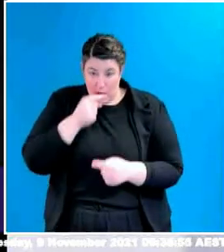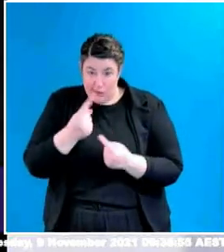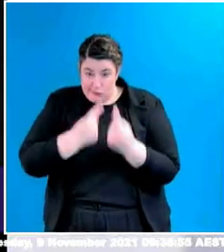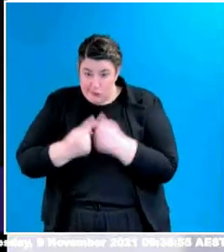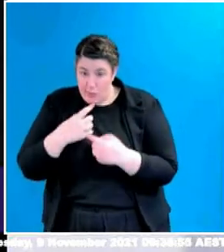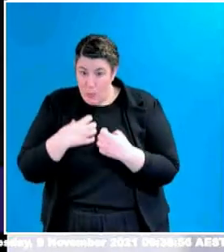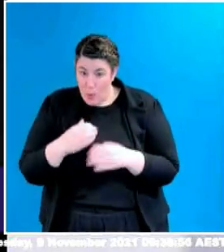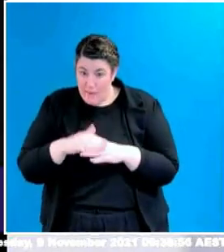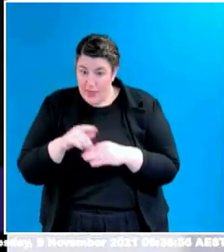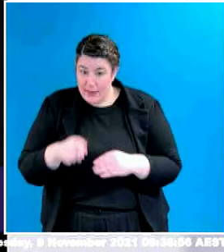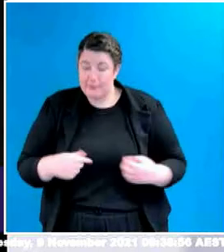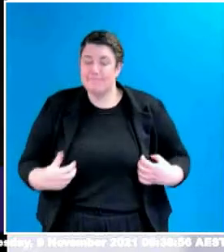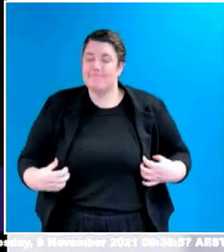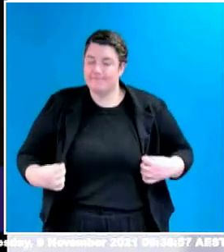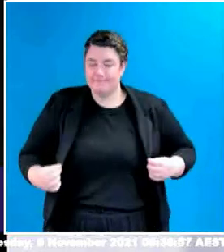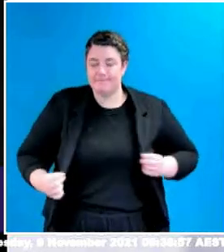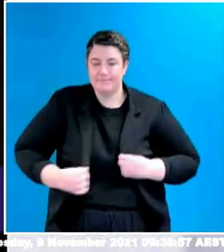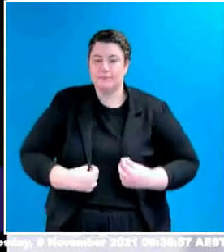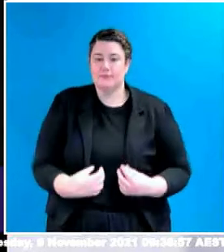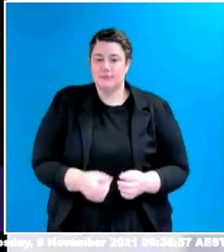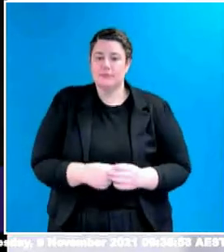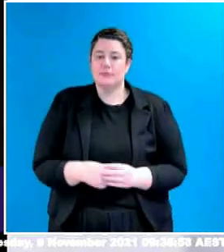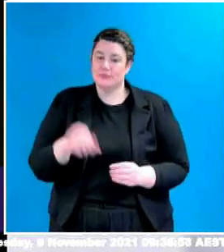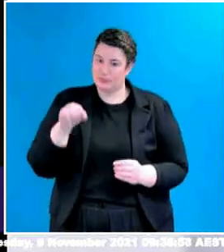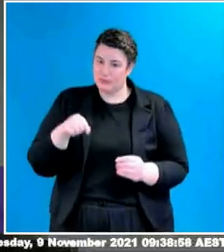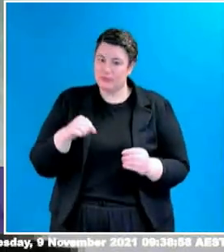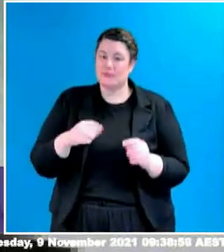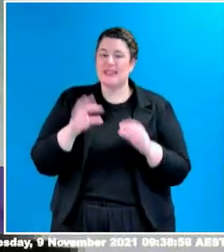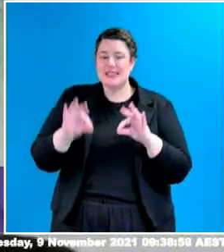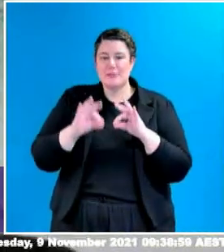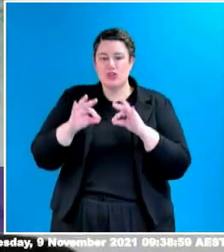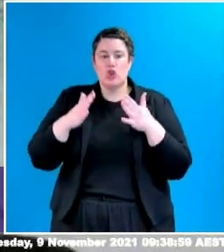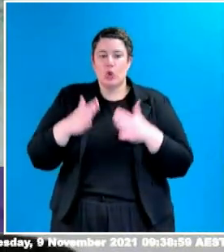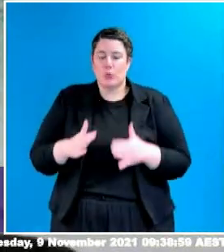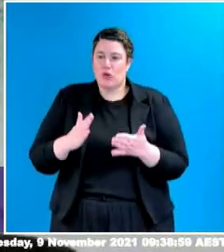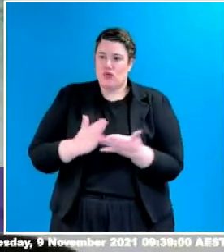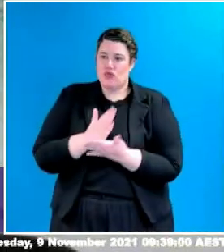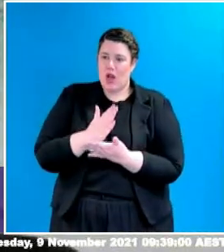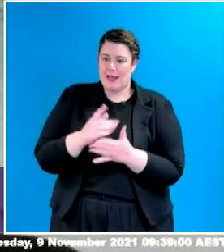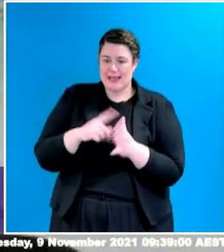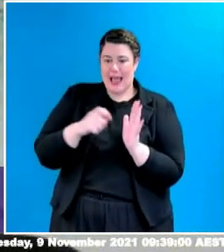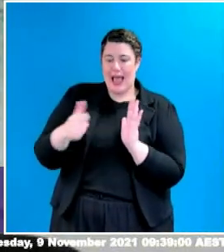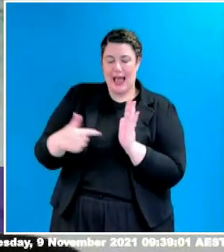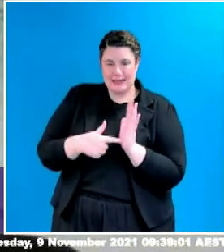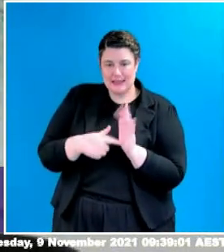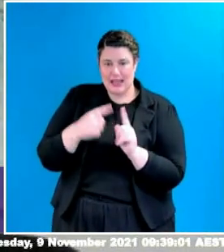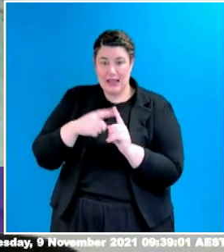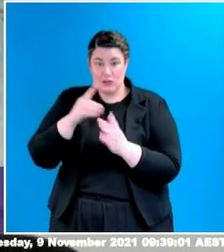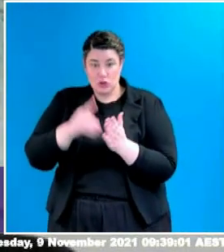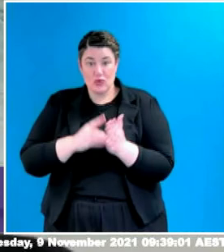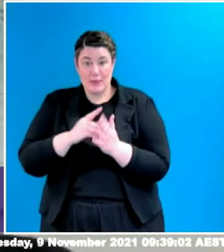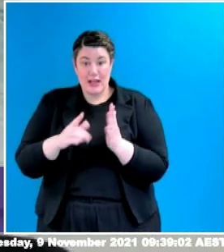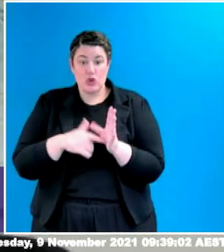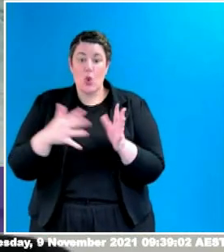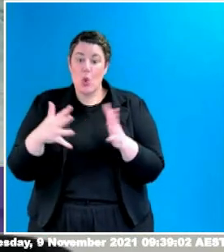Yes, particularly, as you say, the interface between the Human Rights Charter or a Human Rights Act and discrimination law.